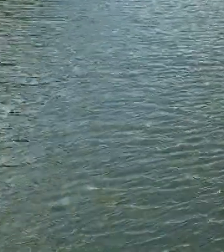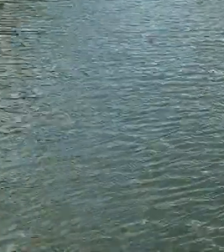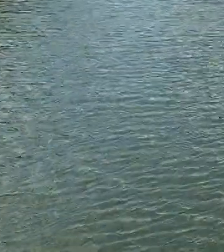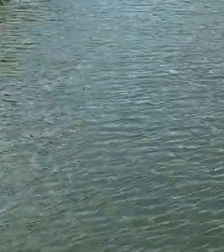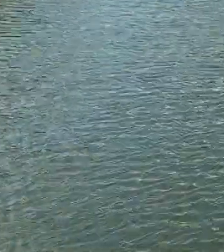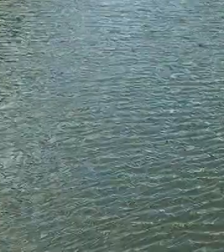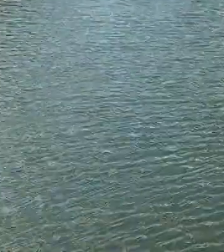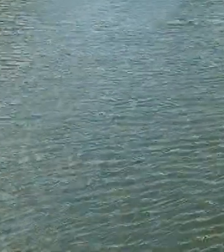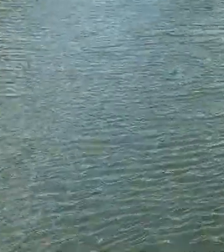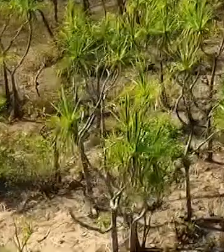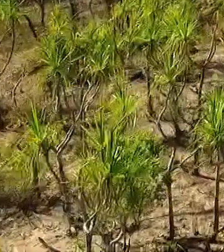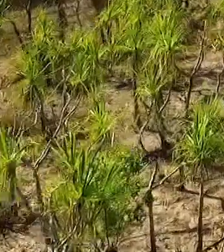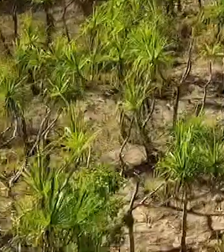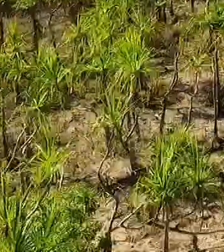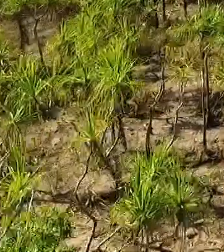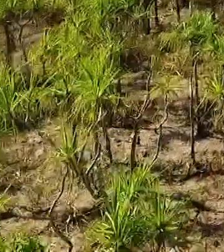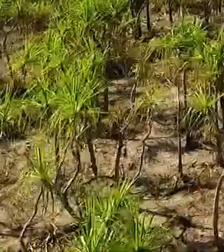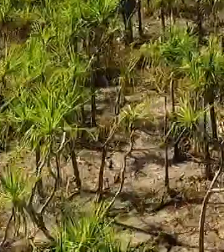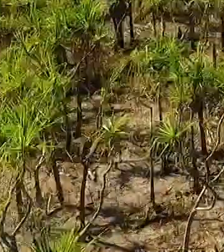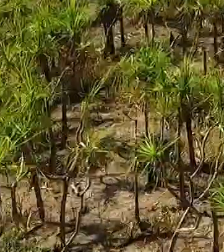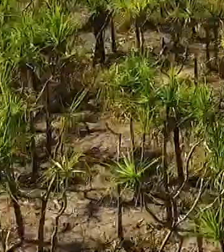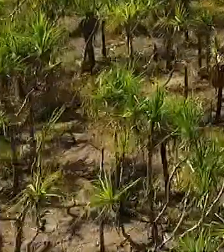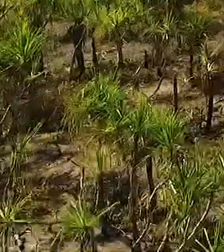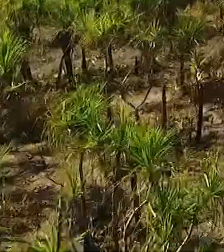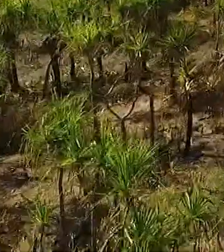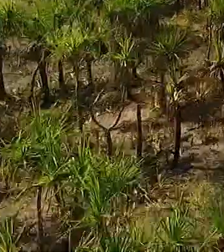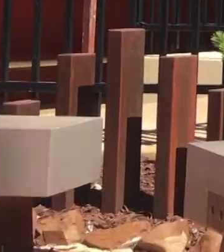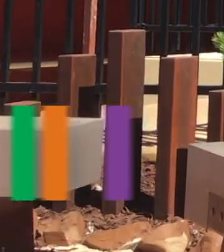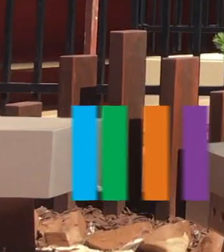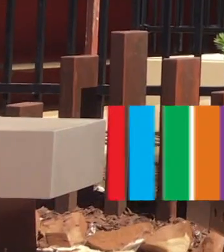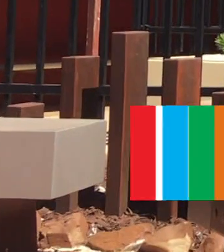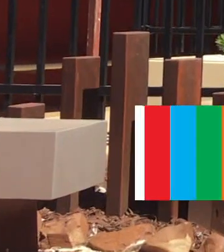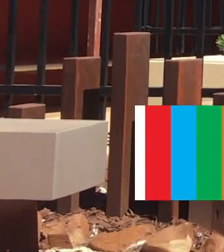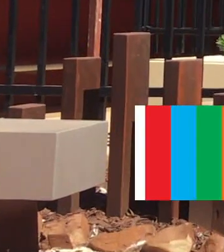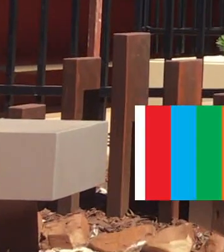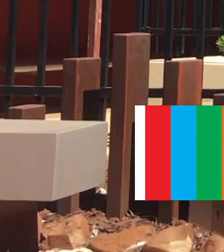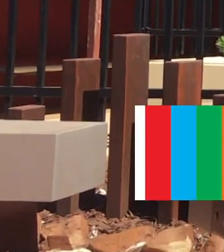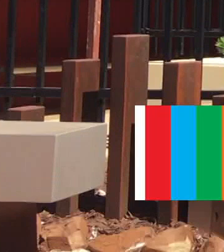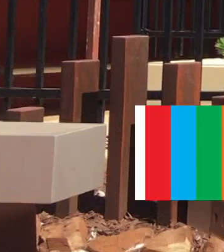My name is McQuillen, and I am from Doomadgee, in northwest Queensland.